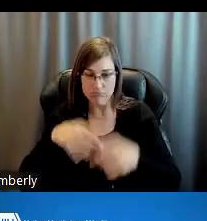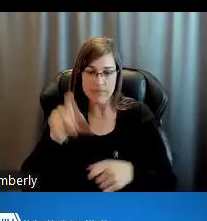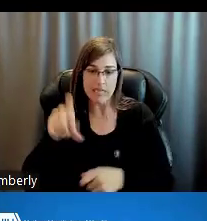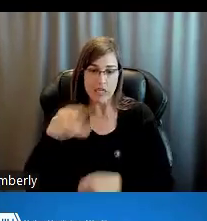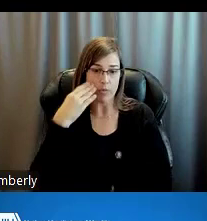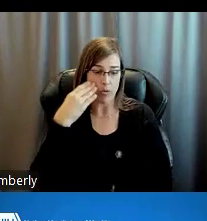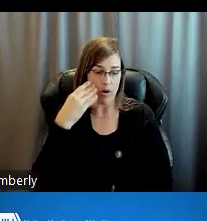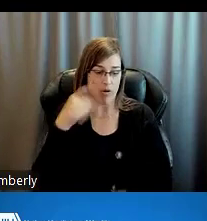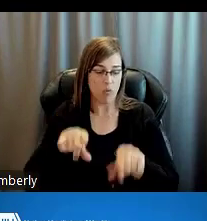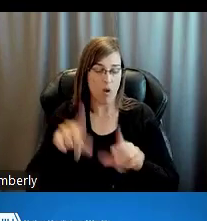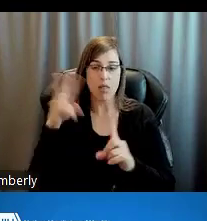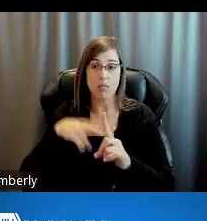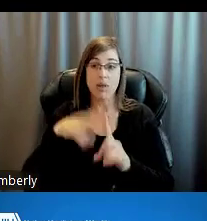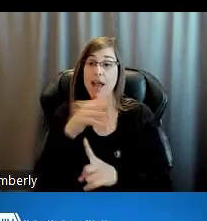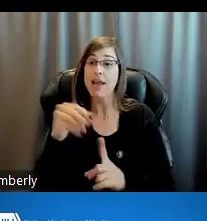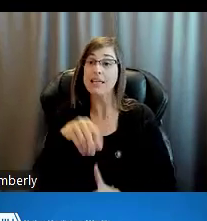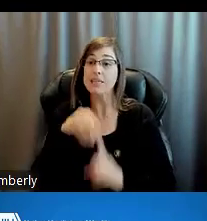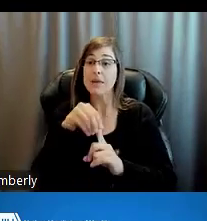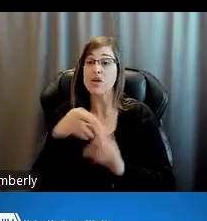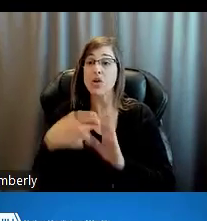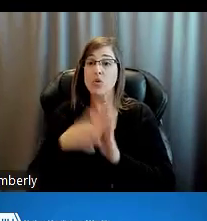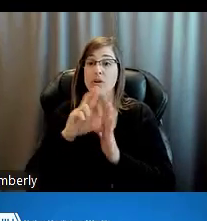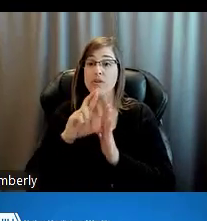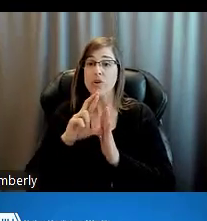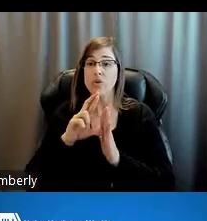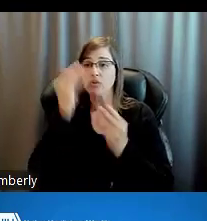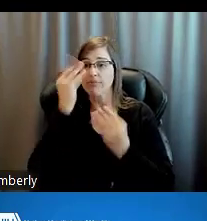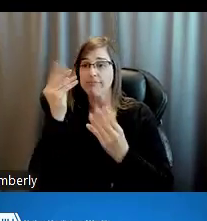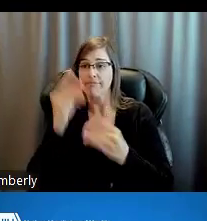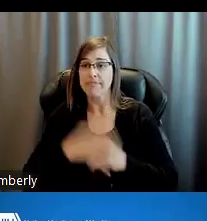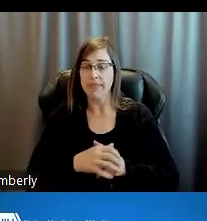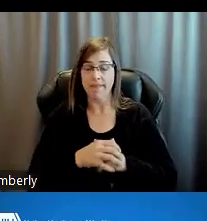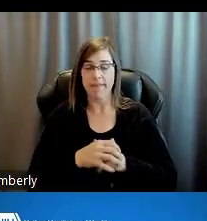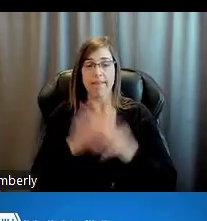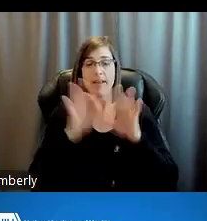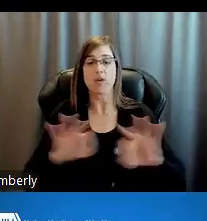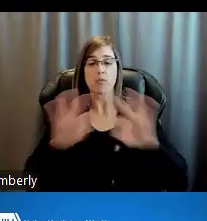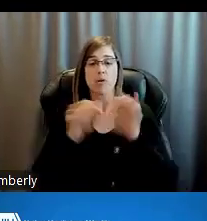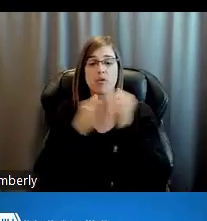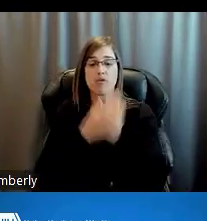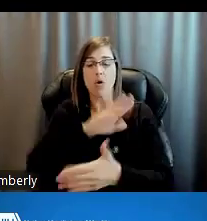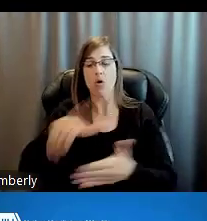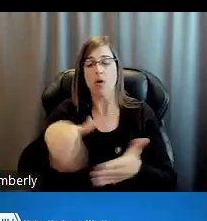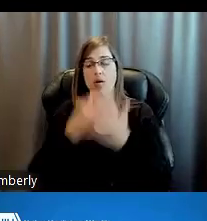And especially, the review criteria. And it's important to follow all the instructions.